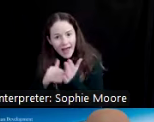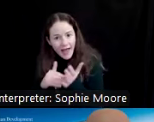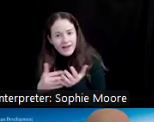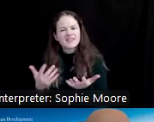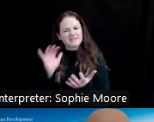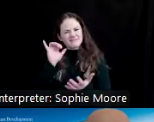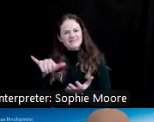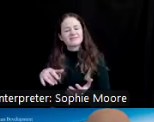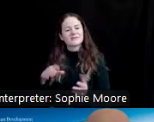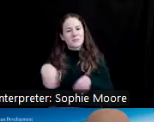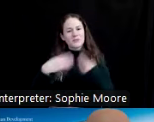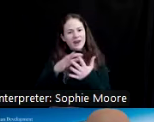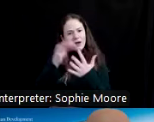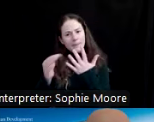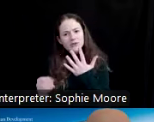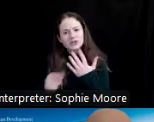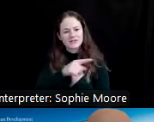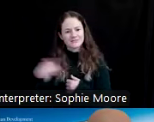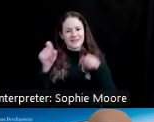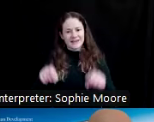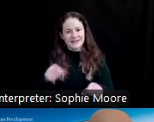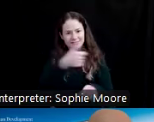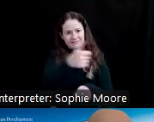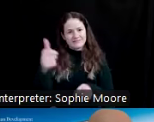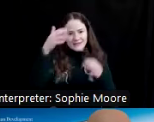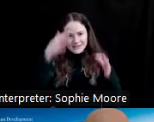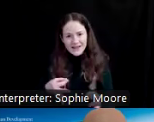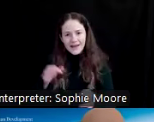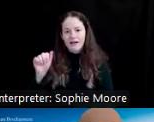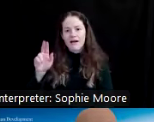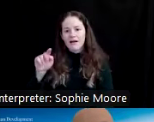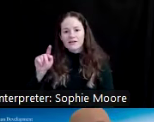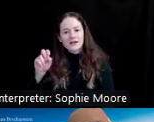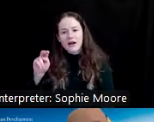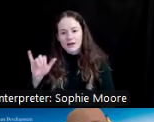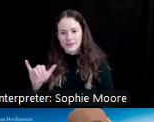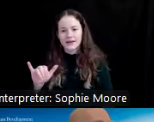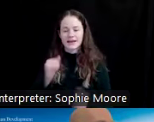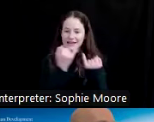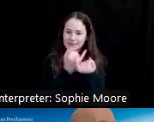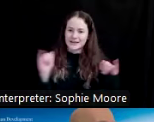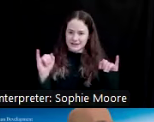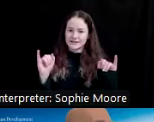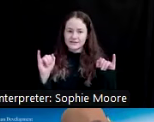those choices and allowing for um a level of independence throughout the program.